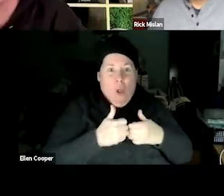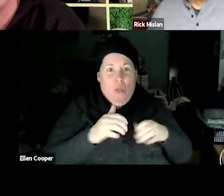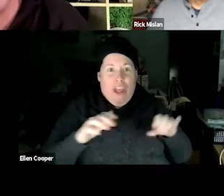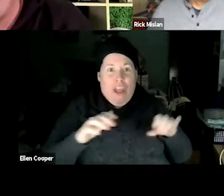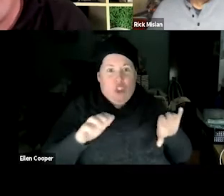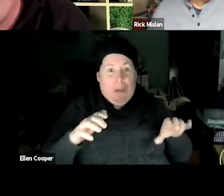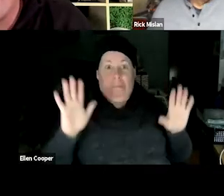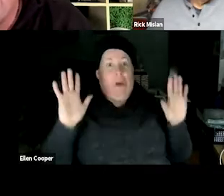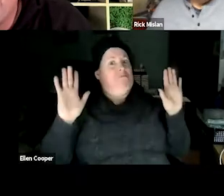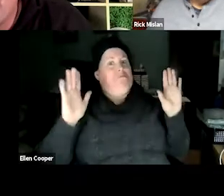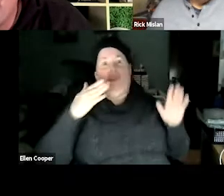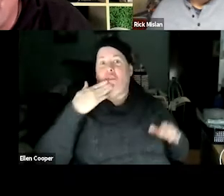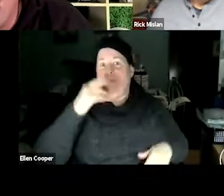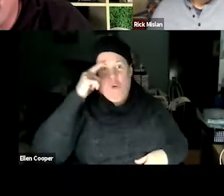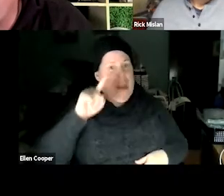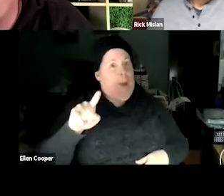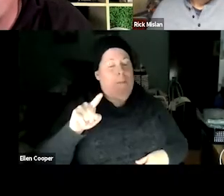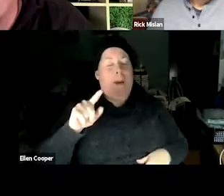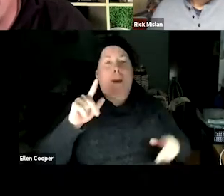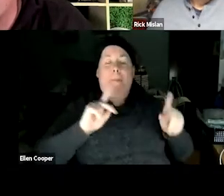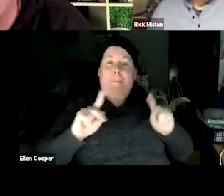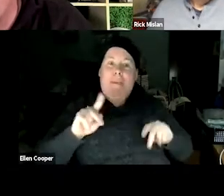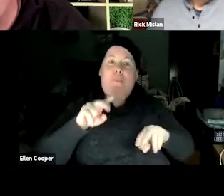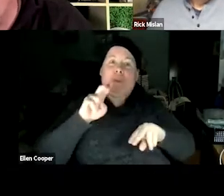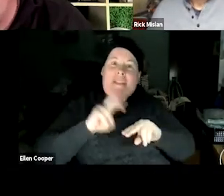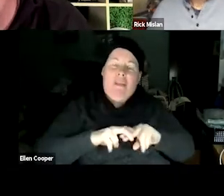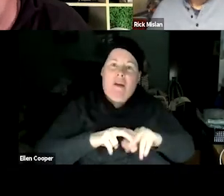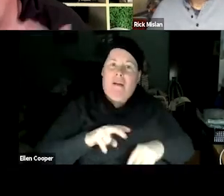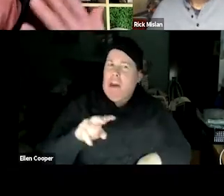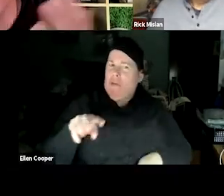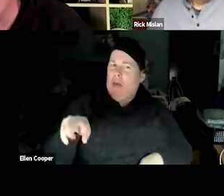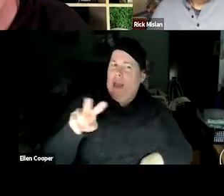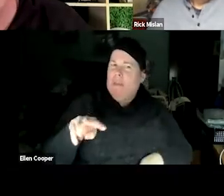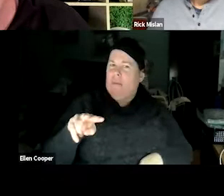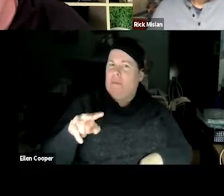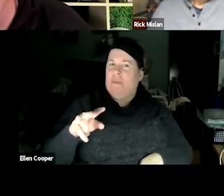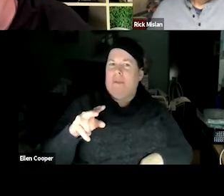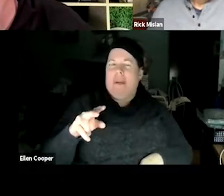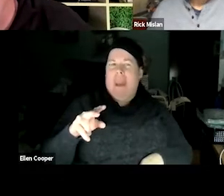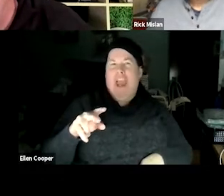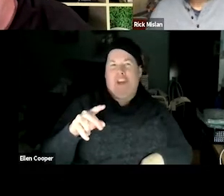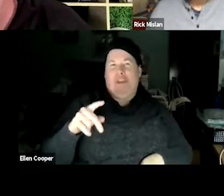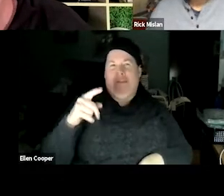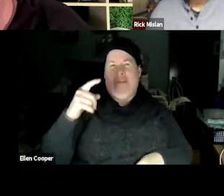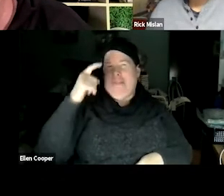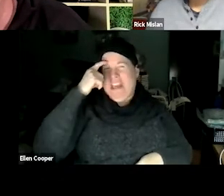CalebBarlow: They sit there and of course you size, these people up and you'll all your prejudices come out and you know some